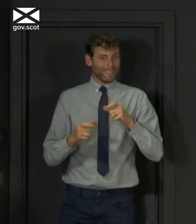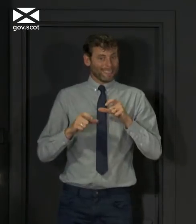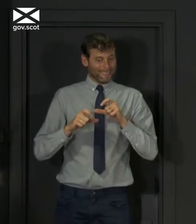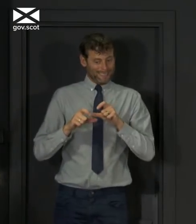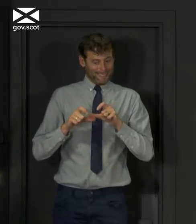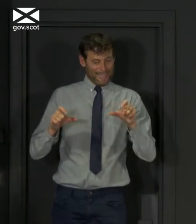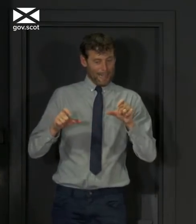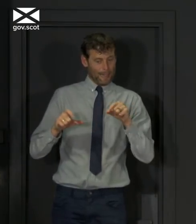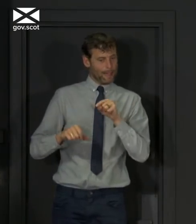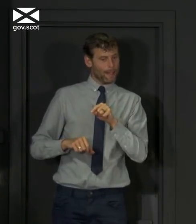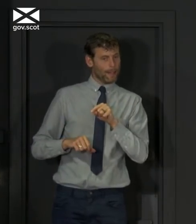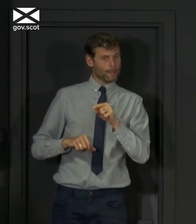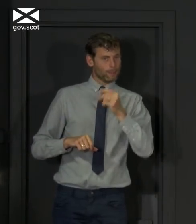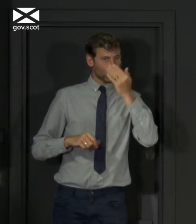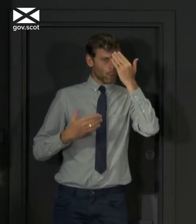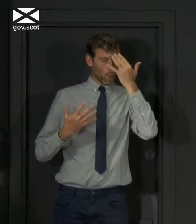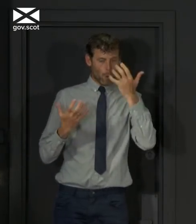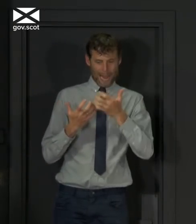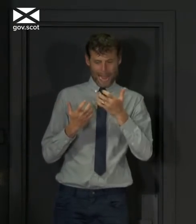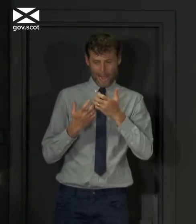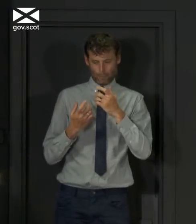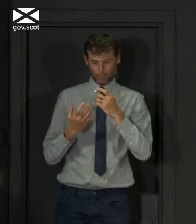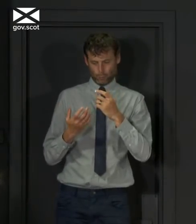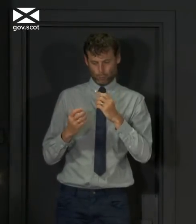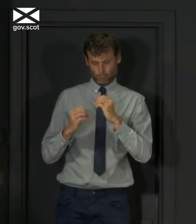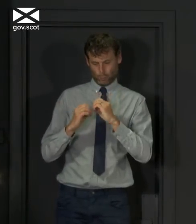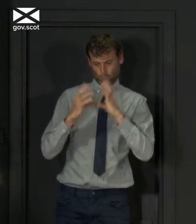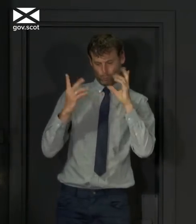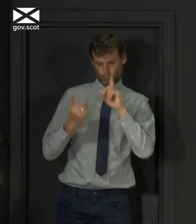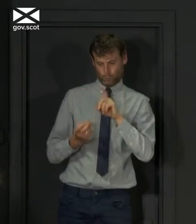and I think Jason can talk about the current assessment of reliability of tests, we don't